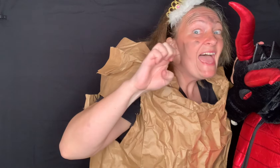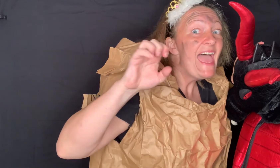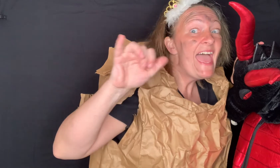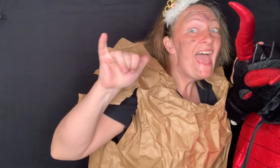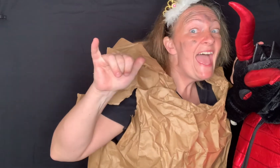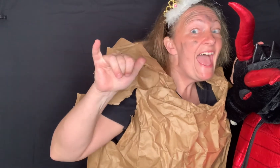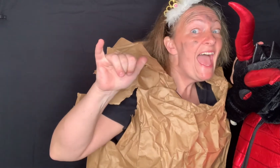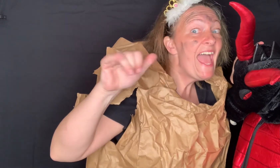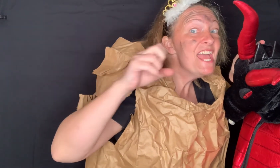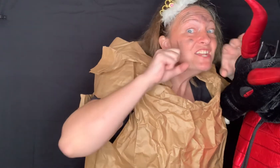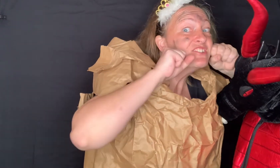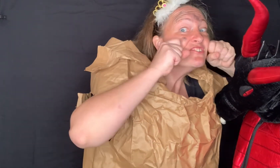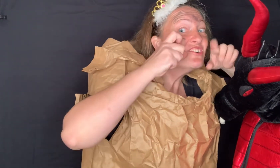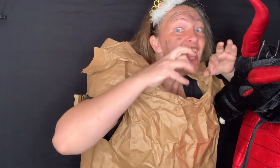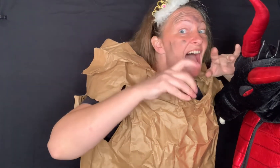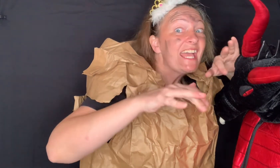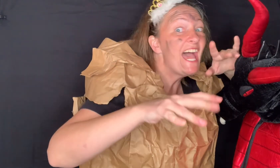"HEY DRAGON!"